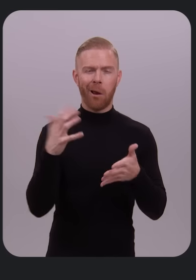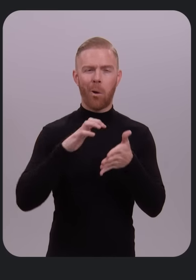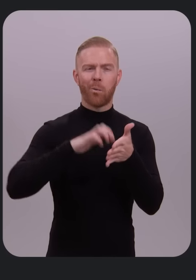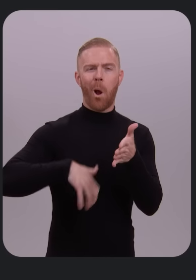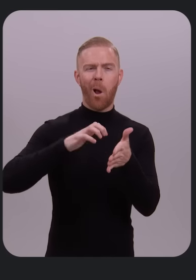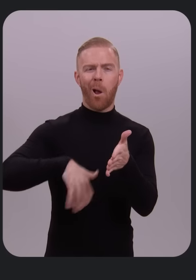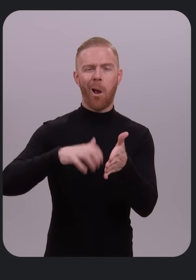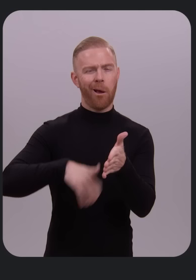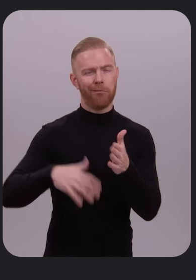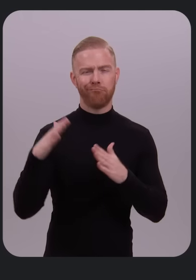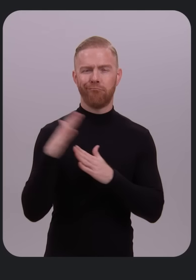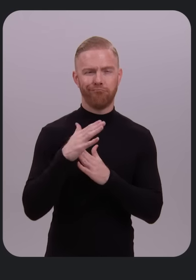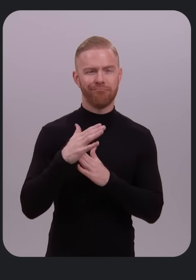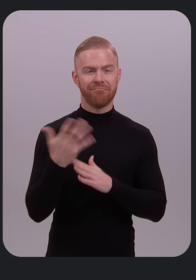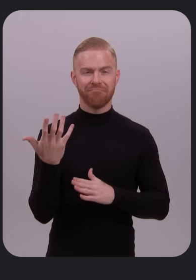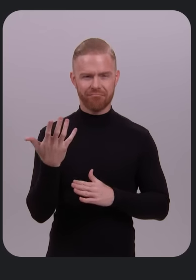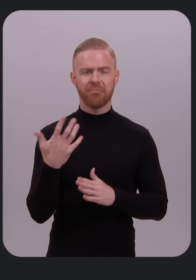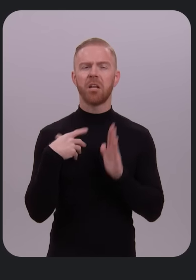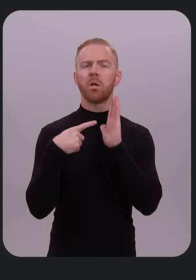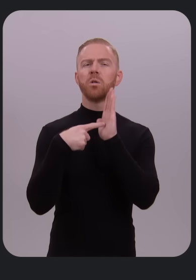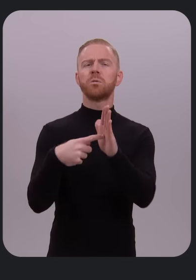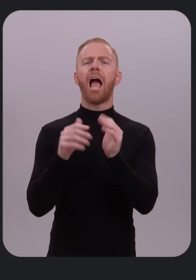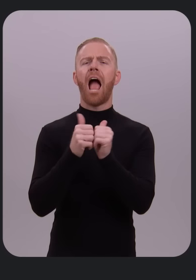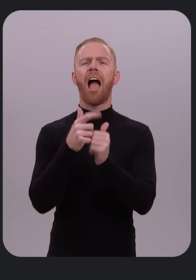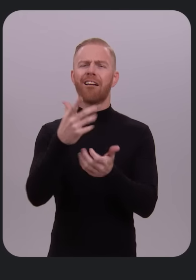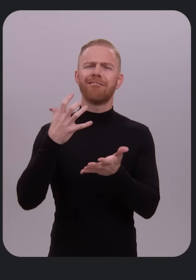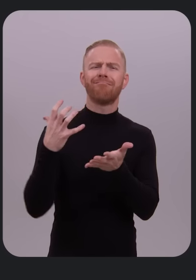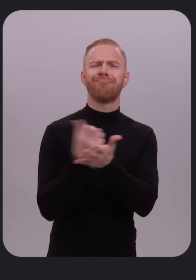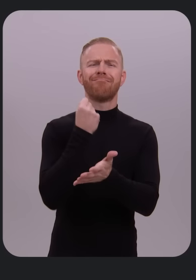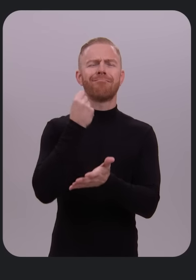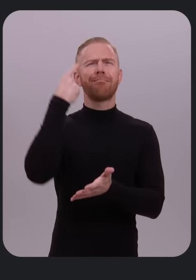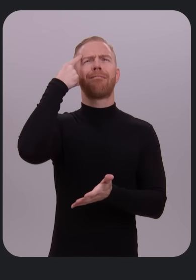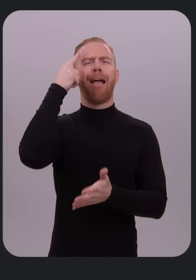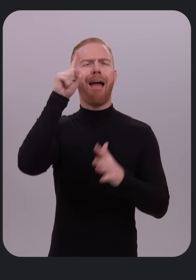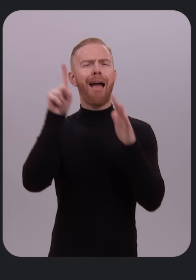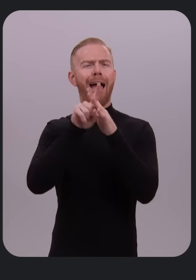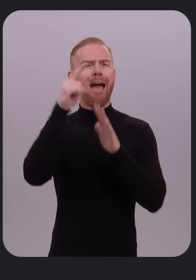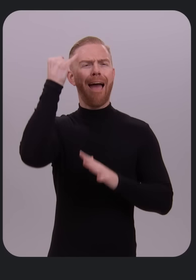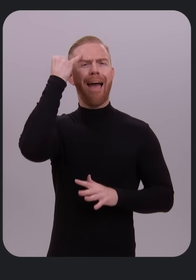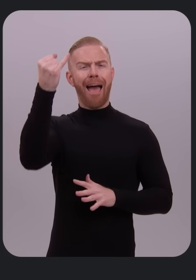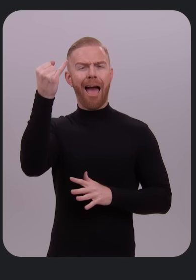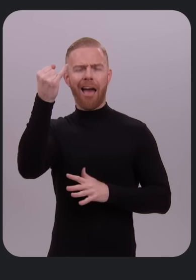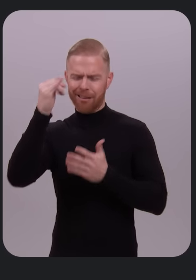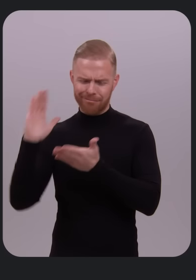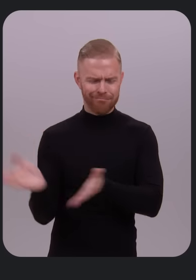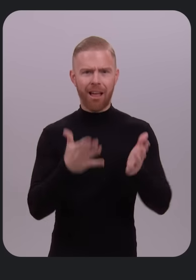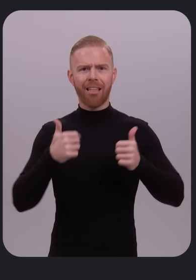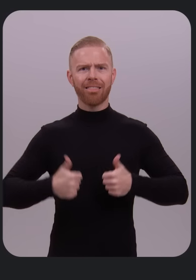So now, let me show you how you can take any idea you have and bring it to life.